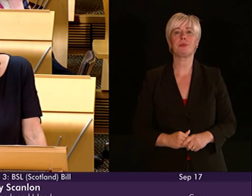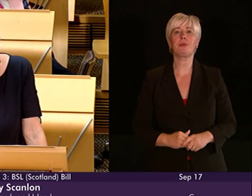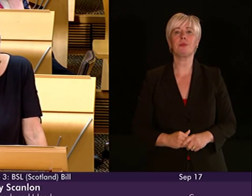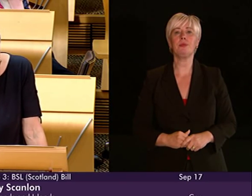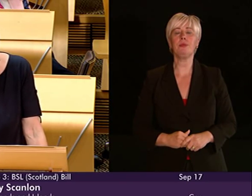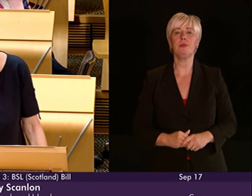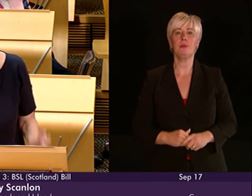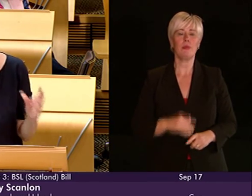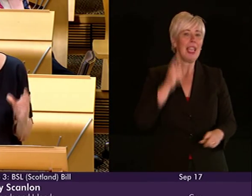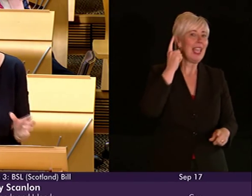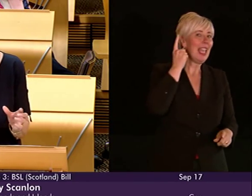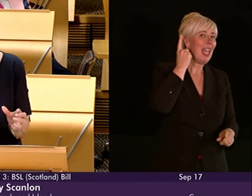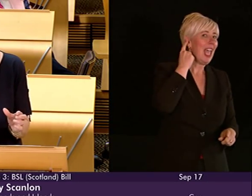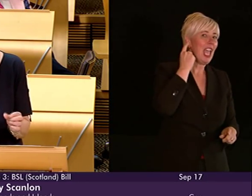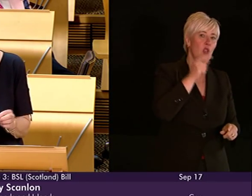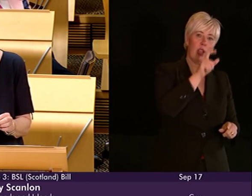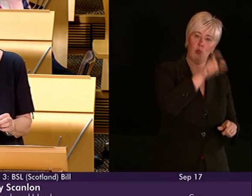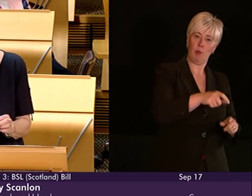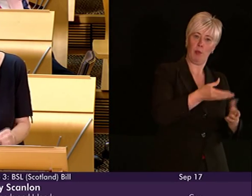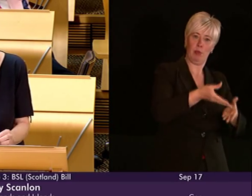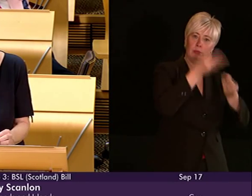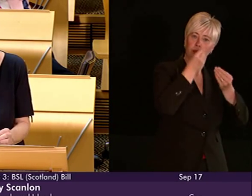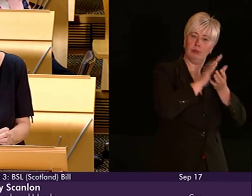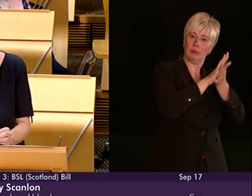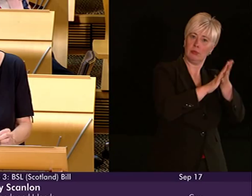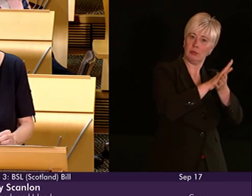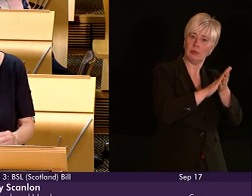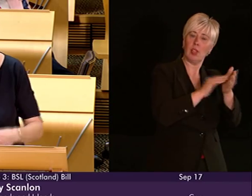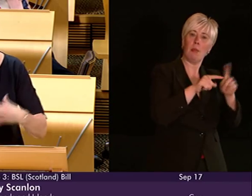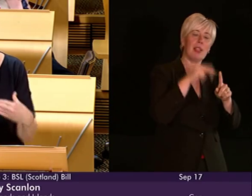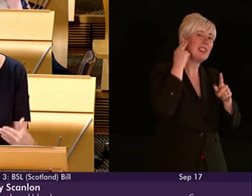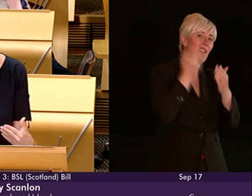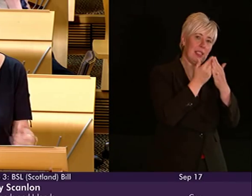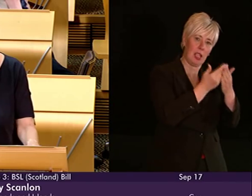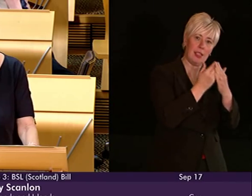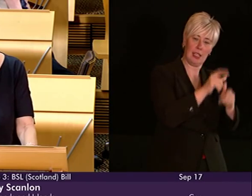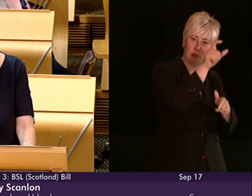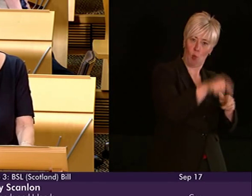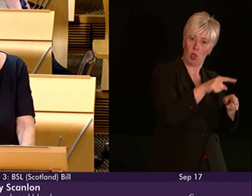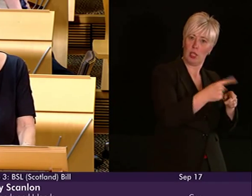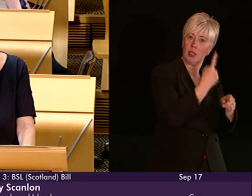A hearing pupil who studied BSL and deaf studies at Dingwall has gone on to become